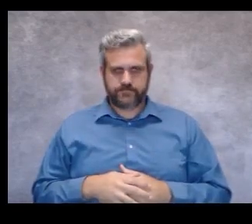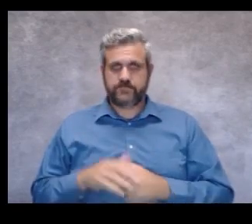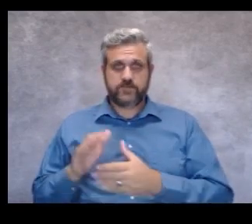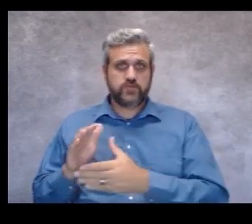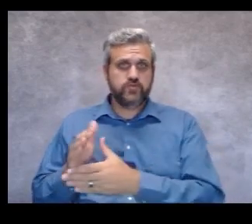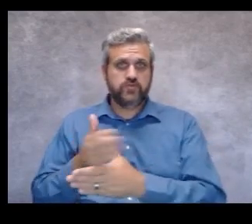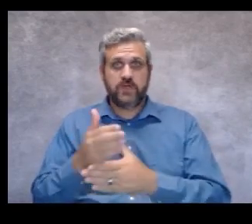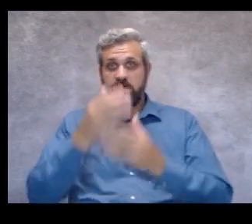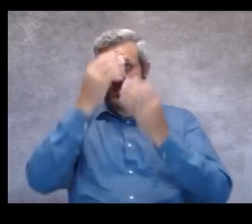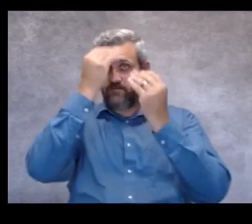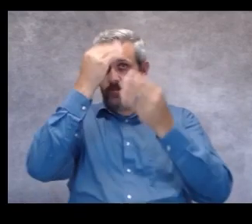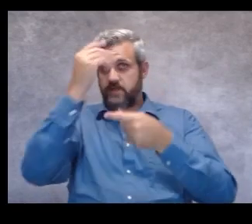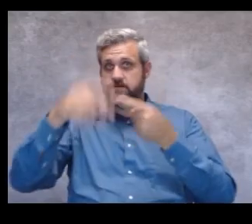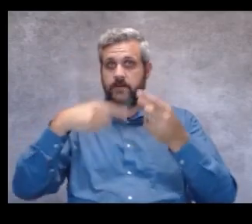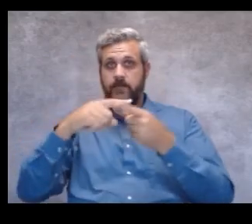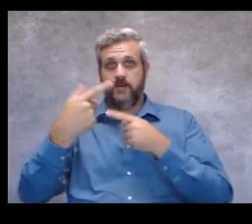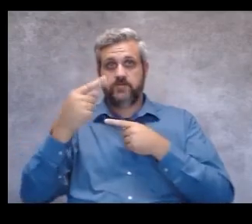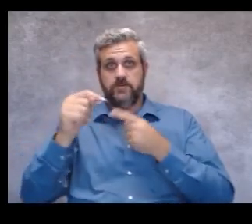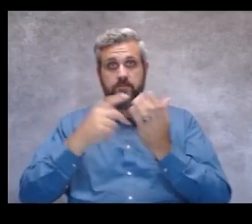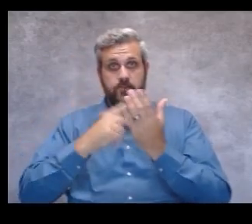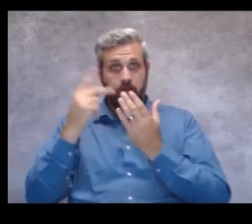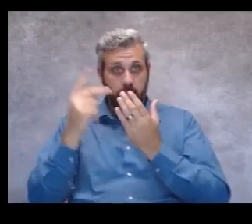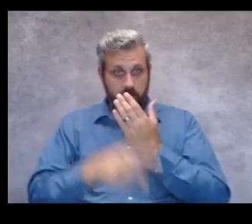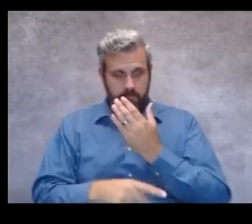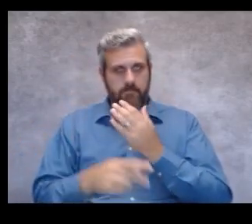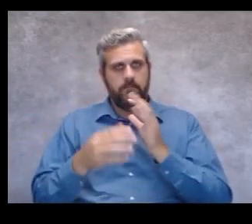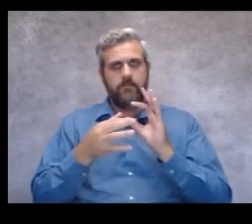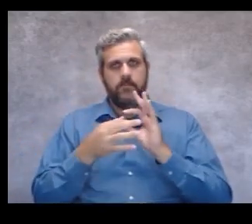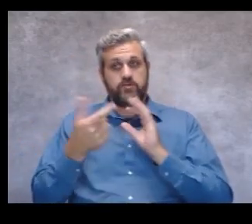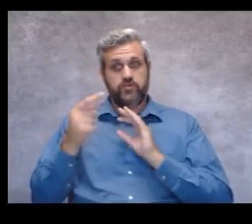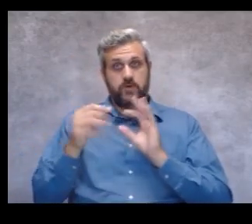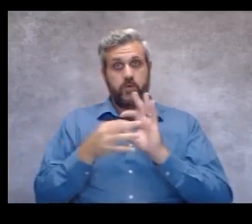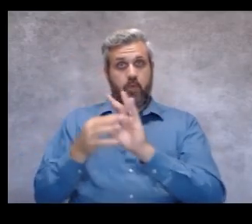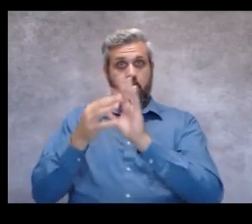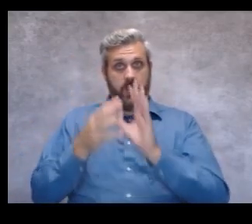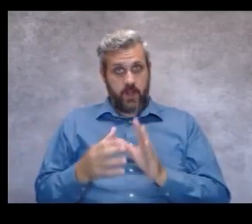to share information about the GT program. The GT coordinator onetop was